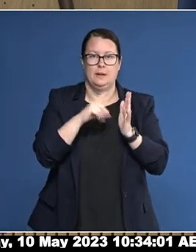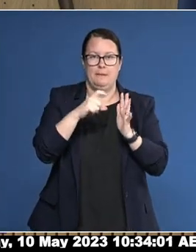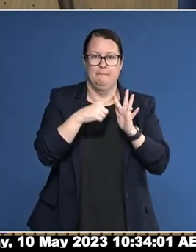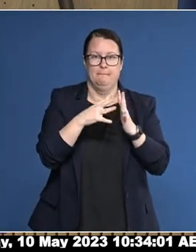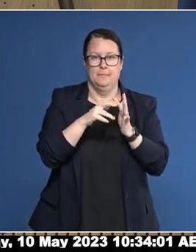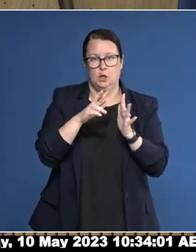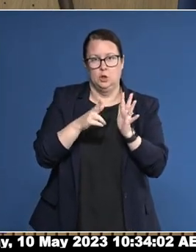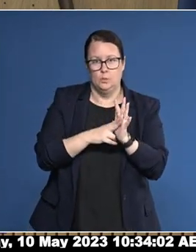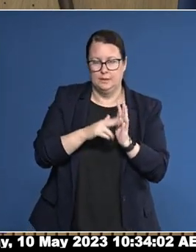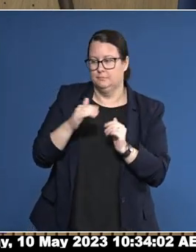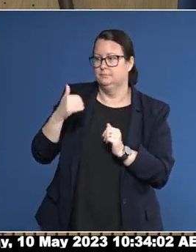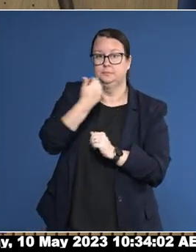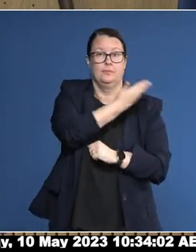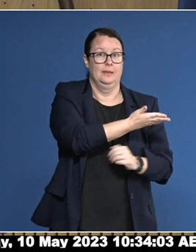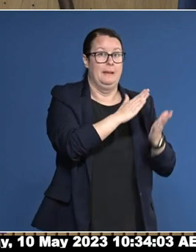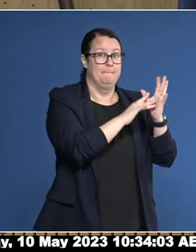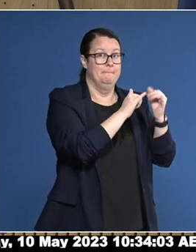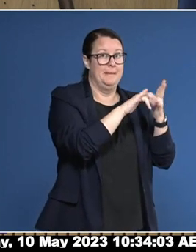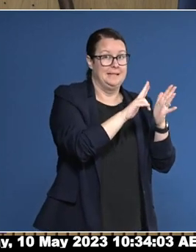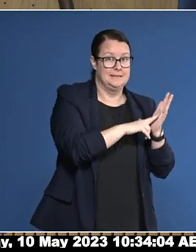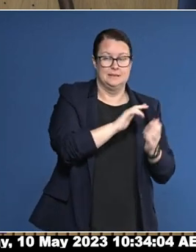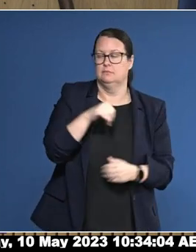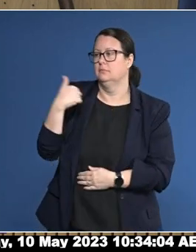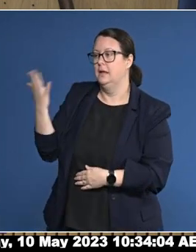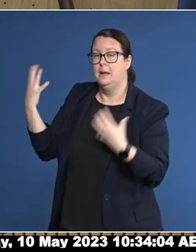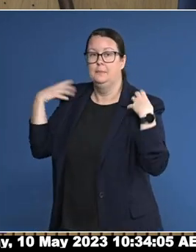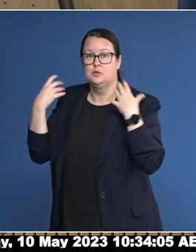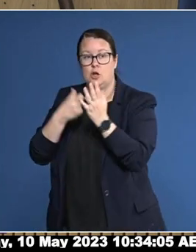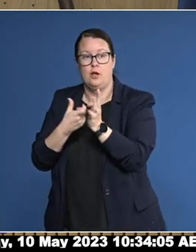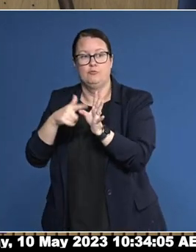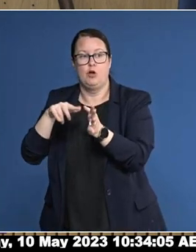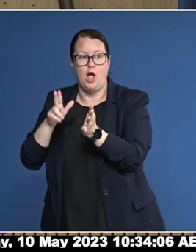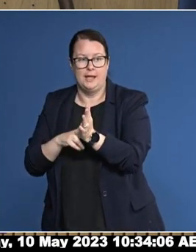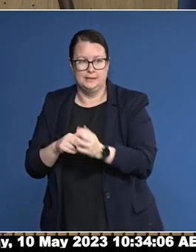Ryan. The associate, who is just down here to your right, will administer the